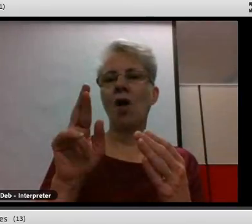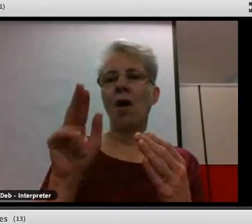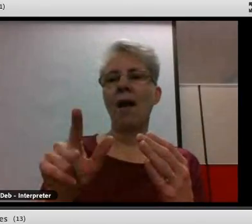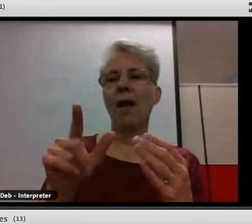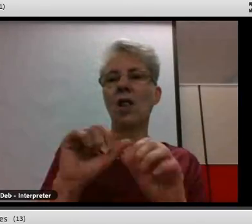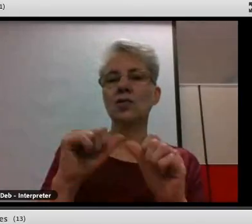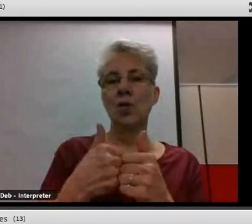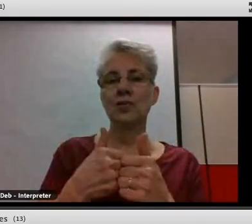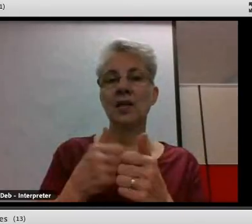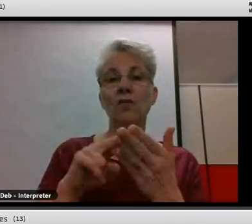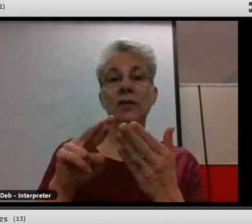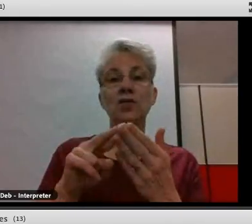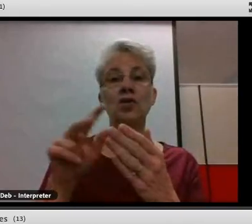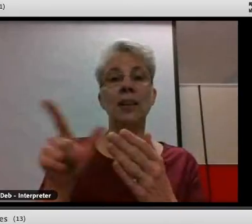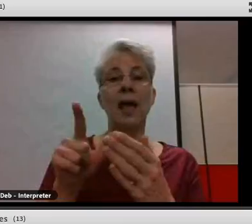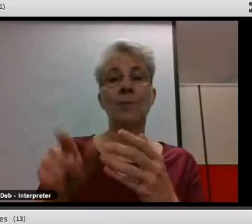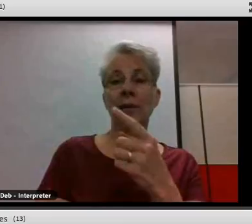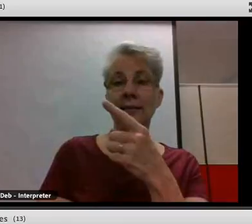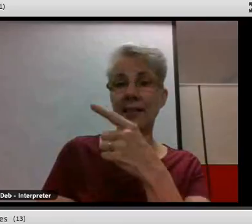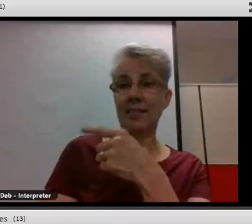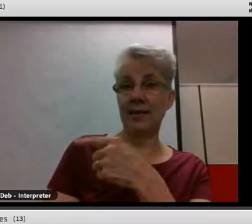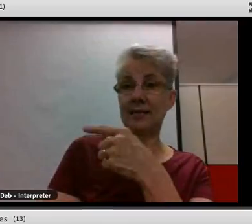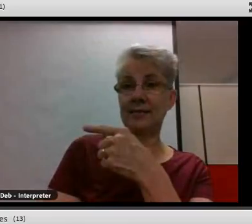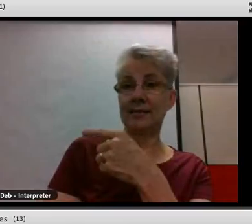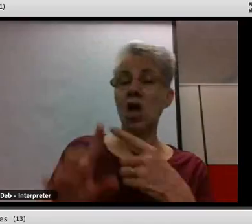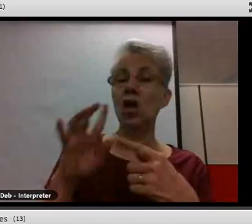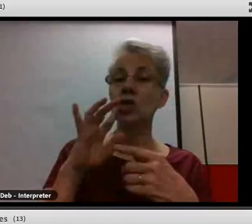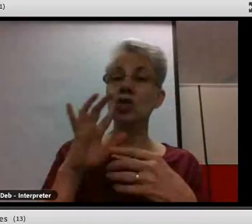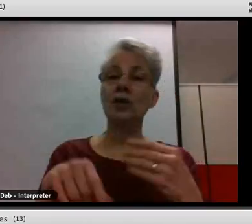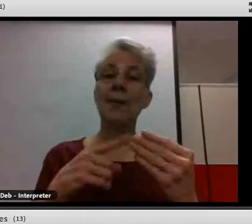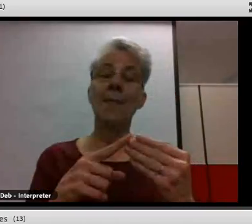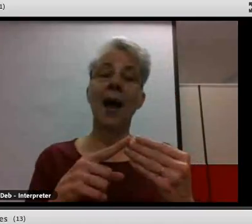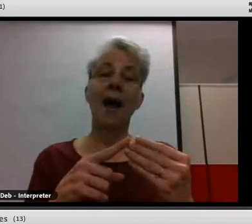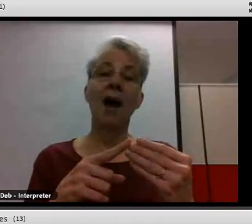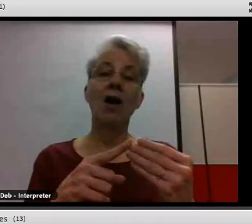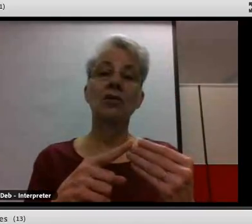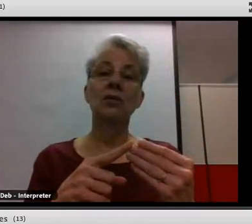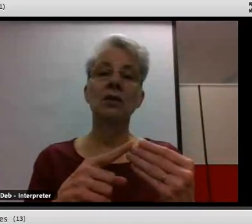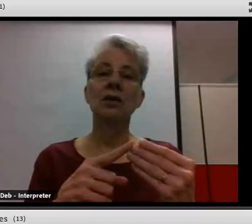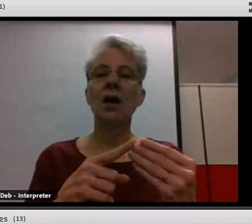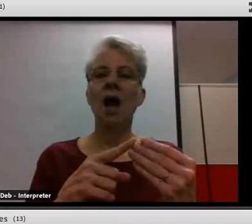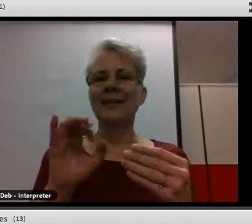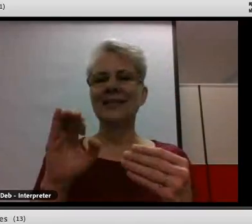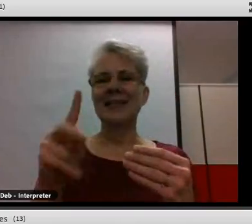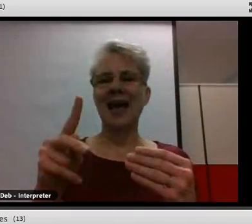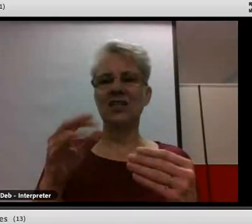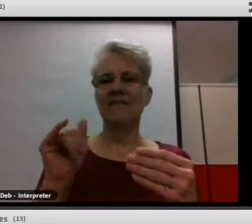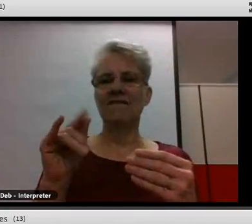you just need to look at your results and go from there, and you can put your library website in.